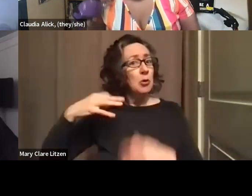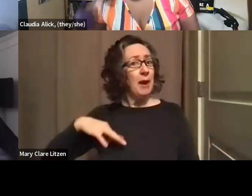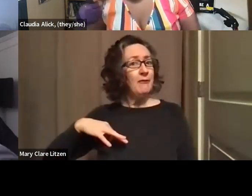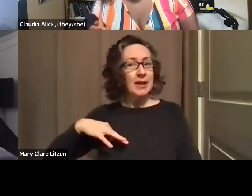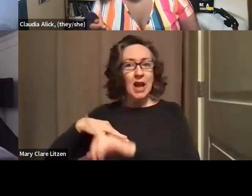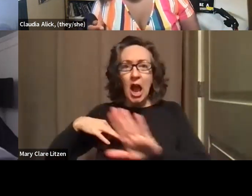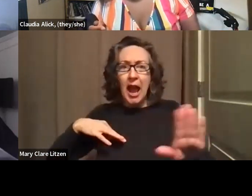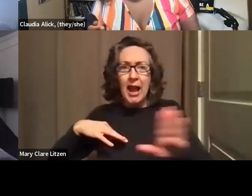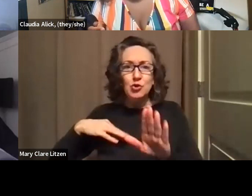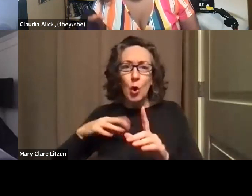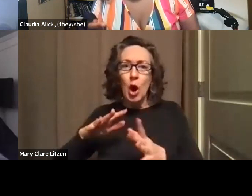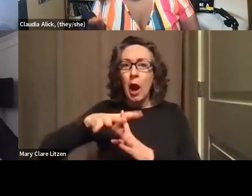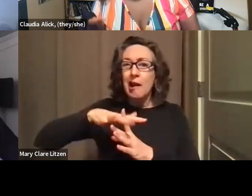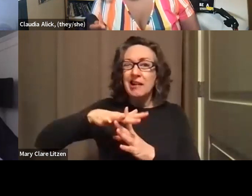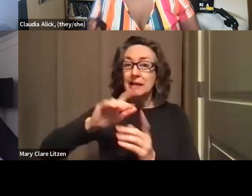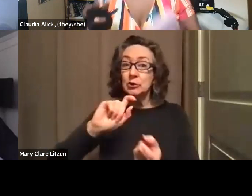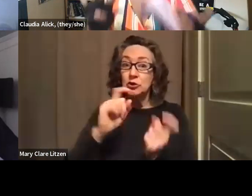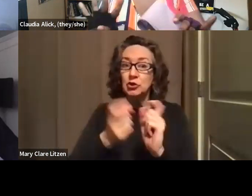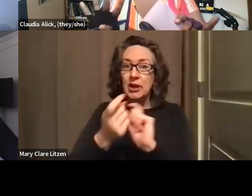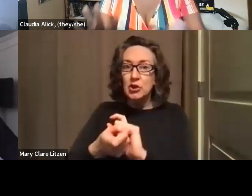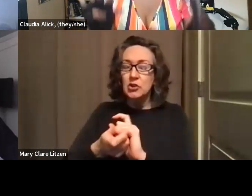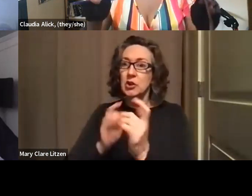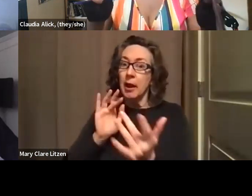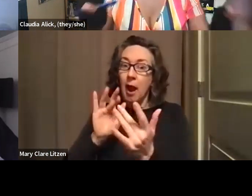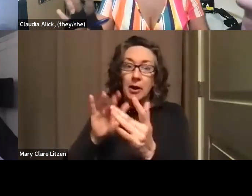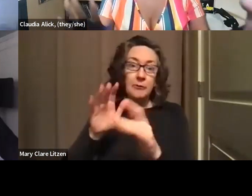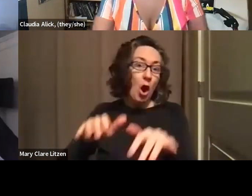can connect you to your audience in deeper ways.